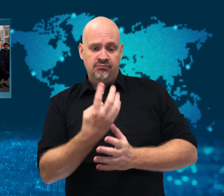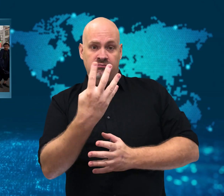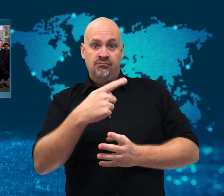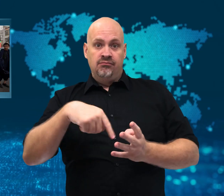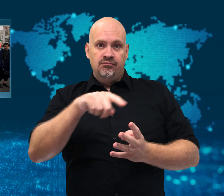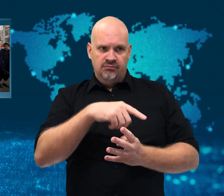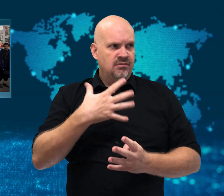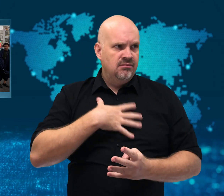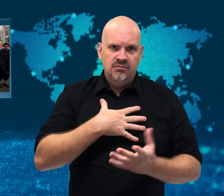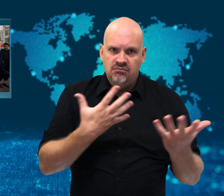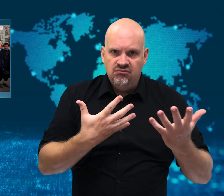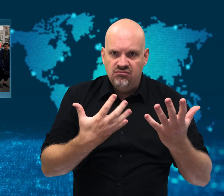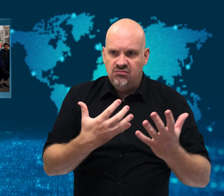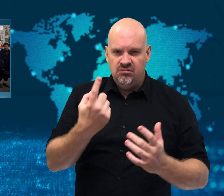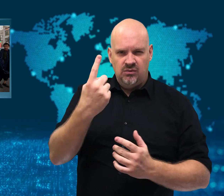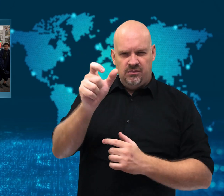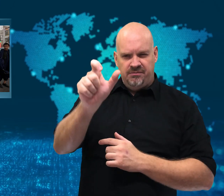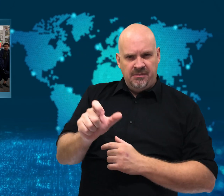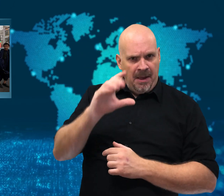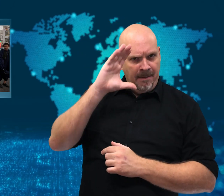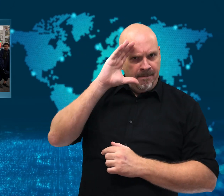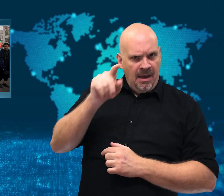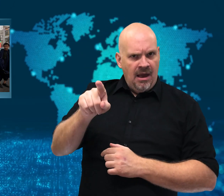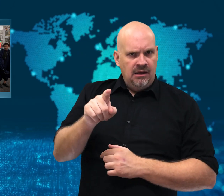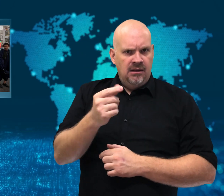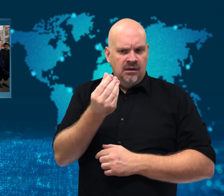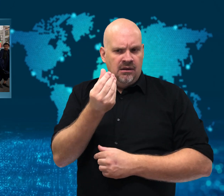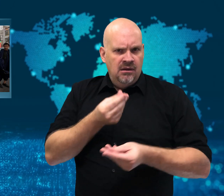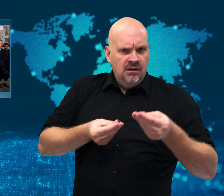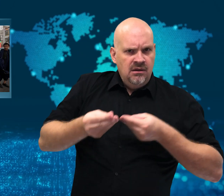When they were seen by patrol,